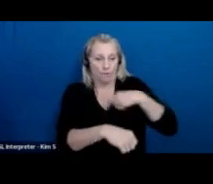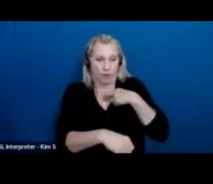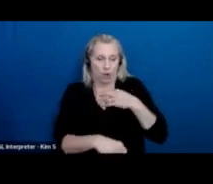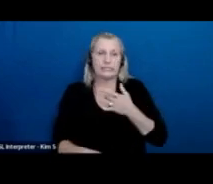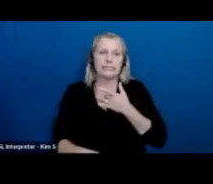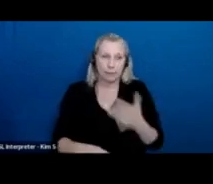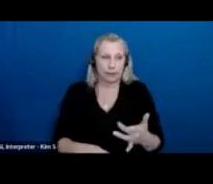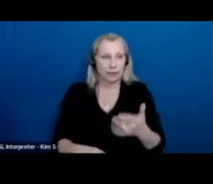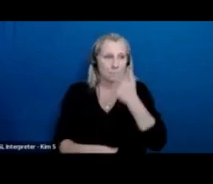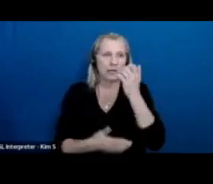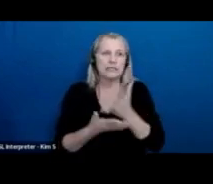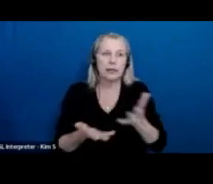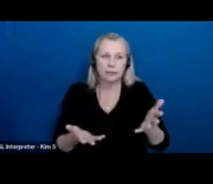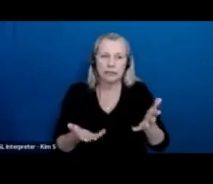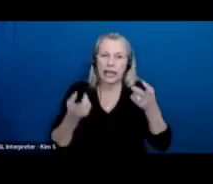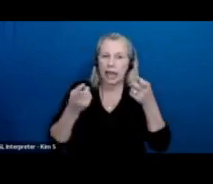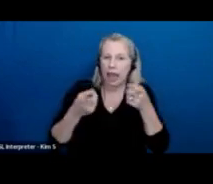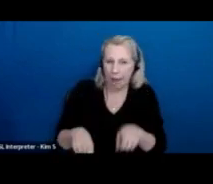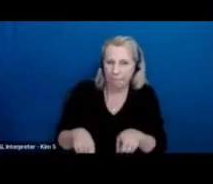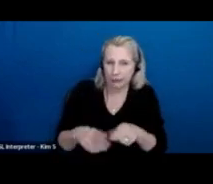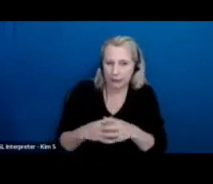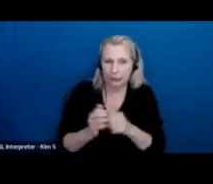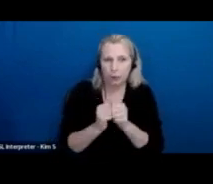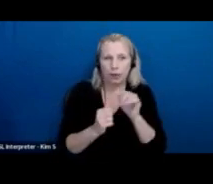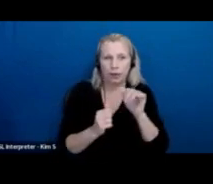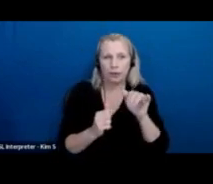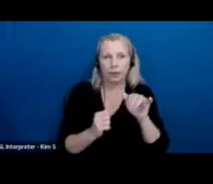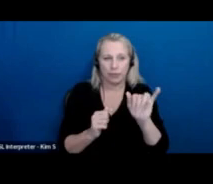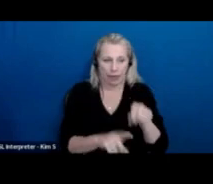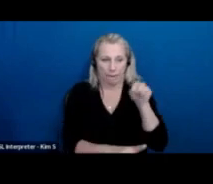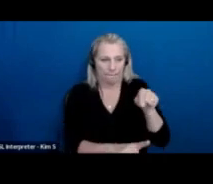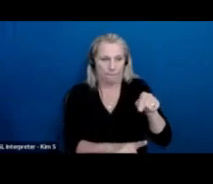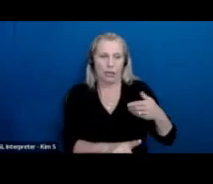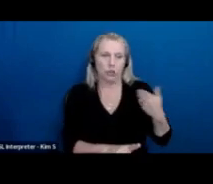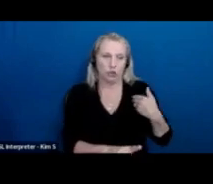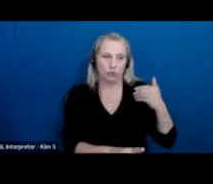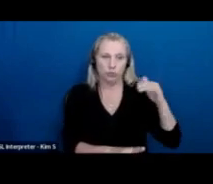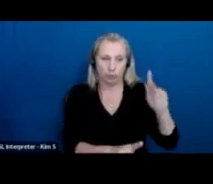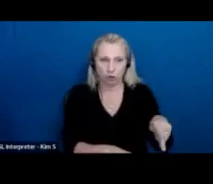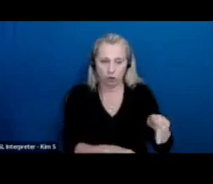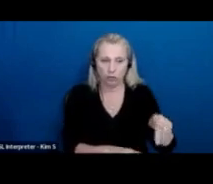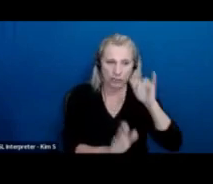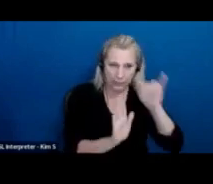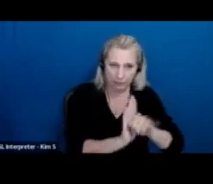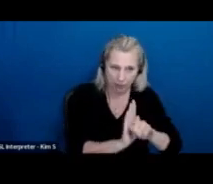because something has happened. With that identified you as part of wraparound, we need to